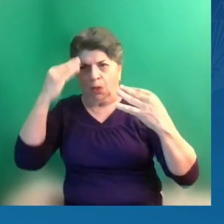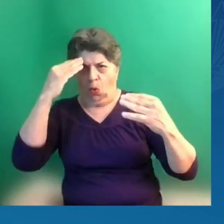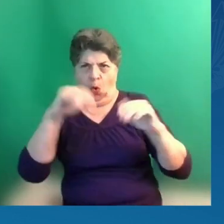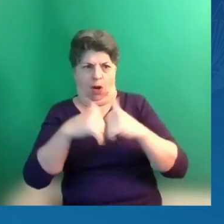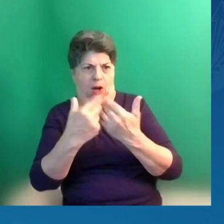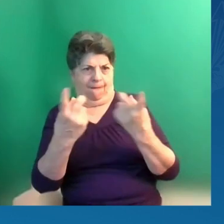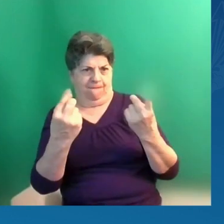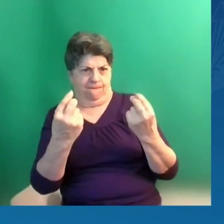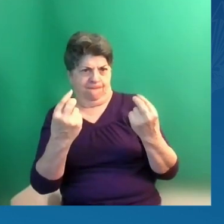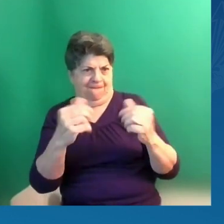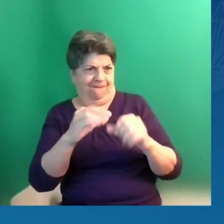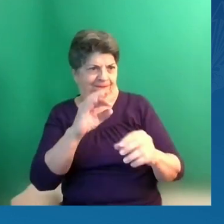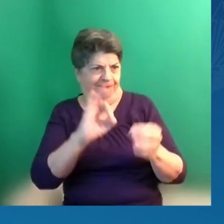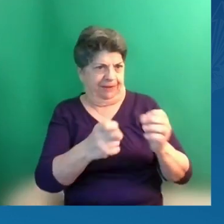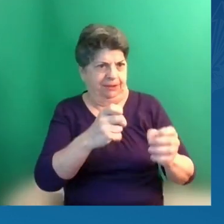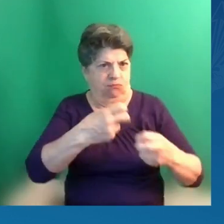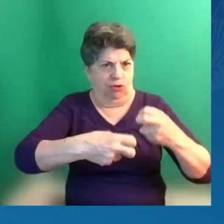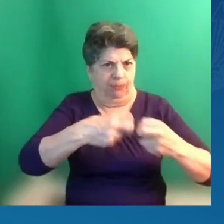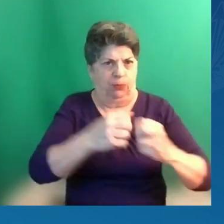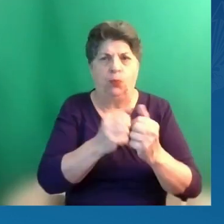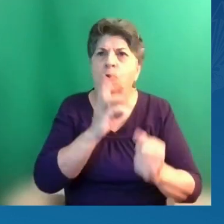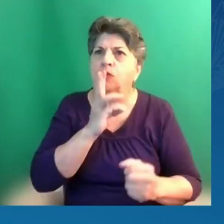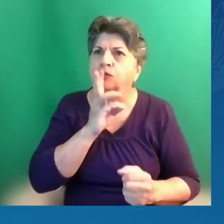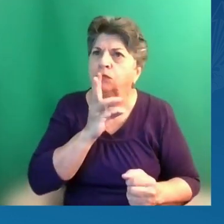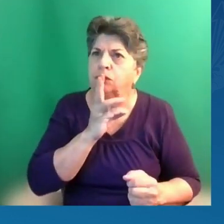to the collective fight to provide access